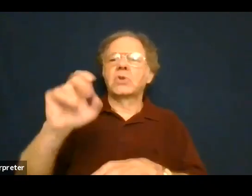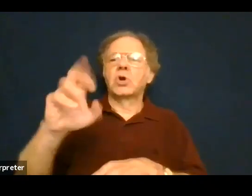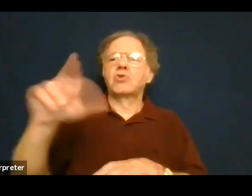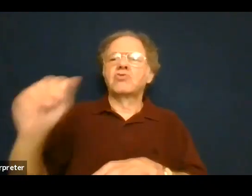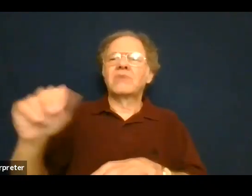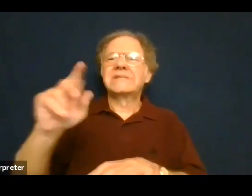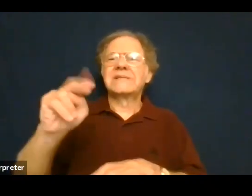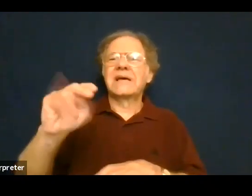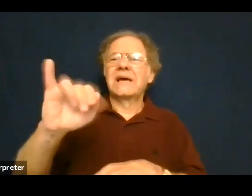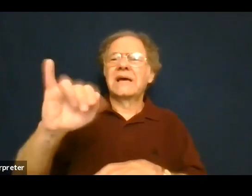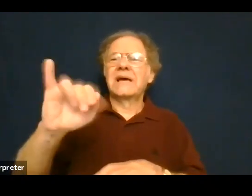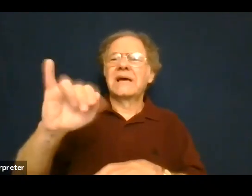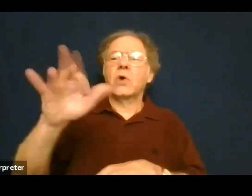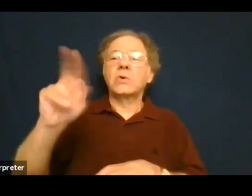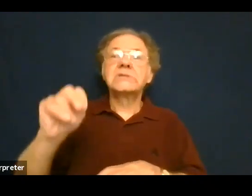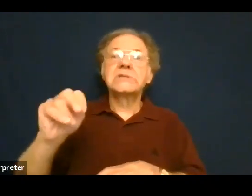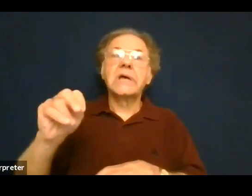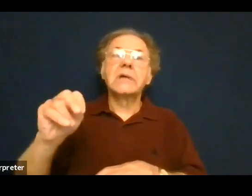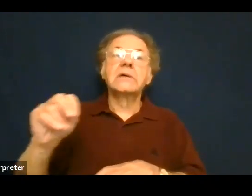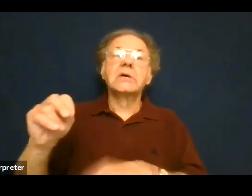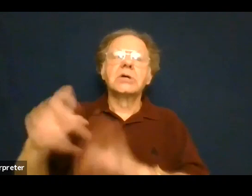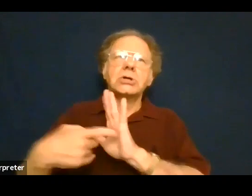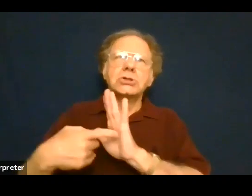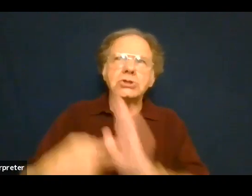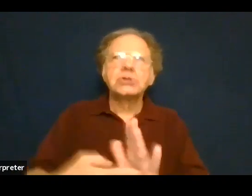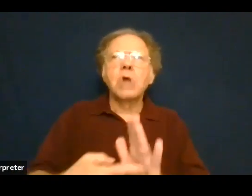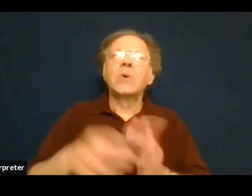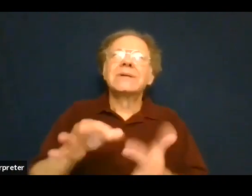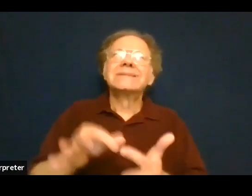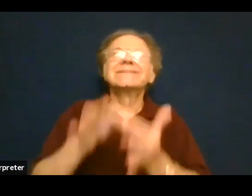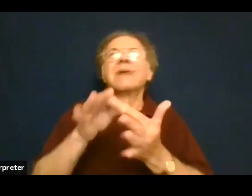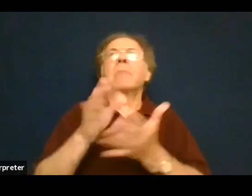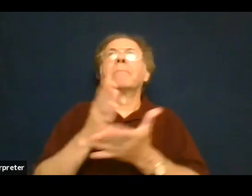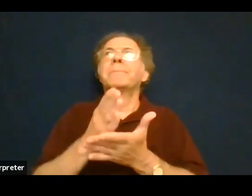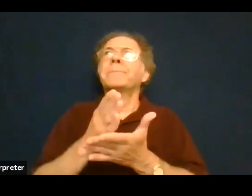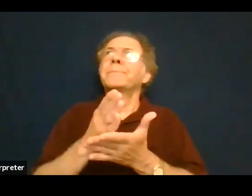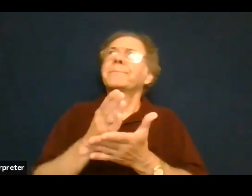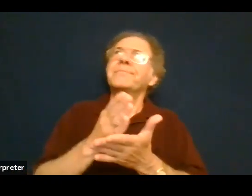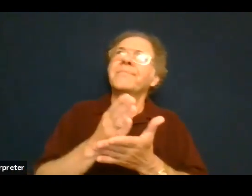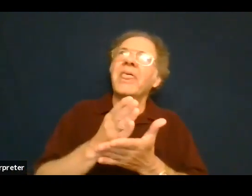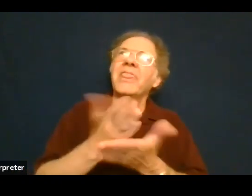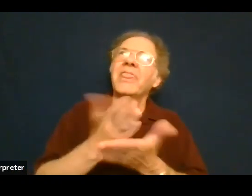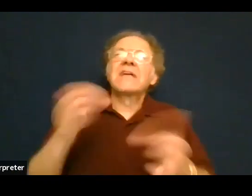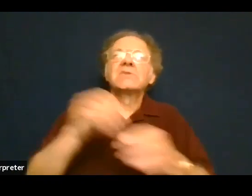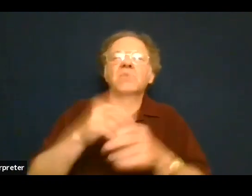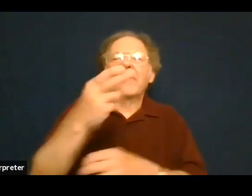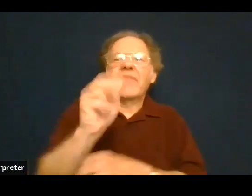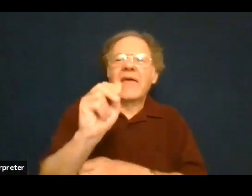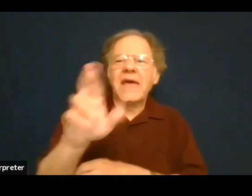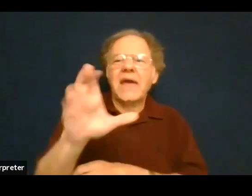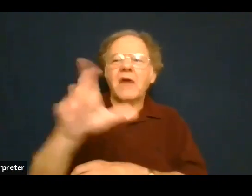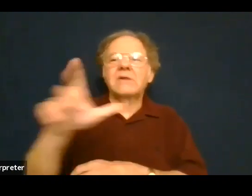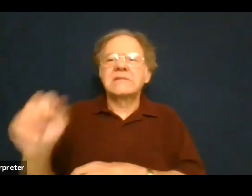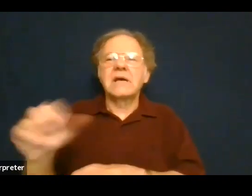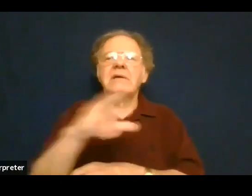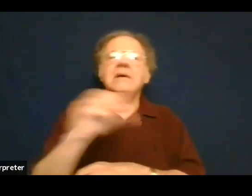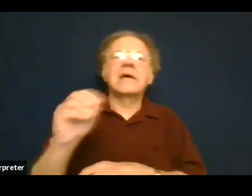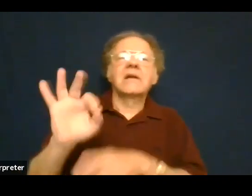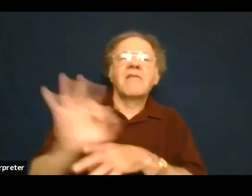where she showed certain aspects of the hair cell and some of the functions of this model.